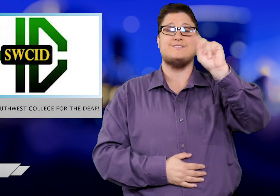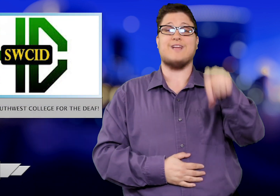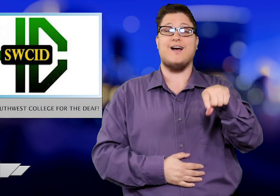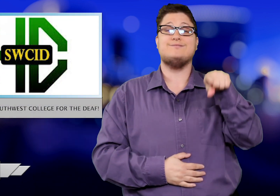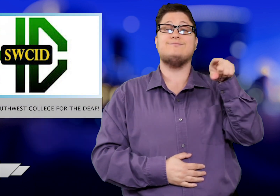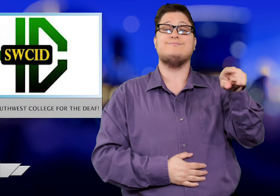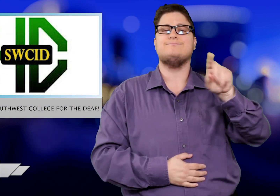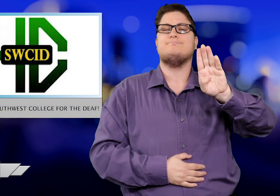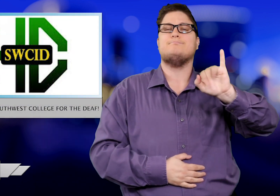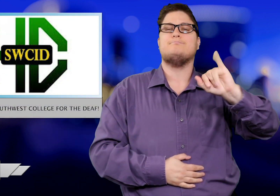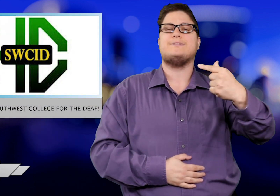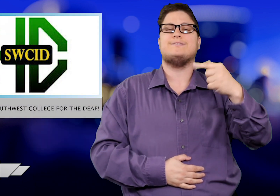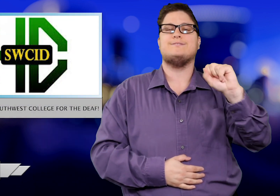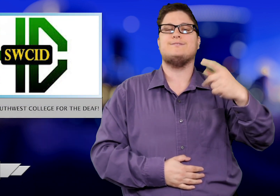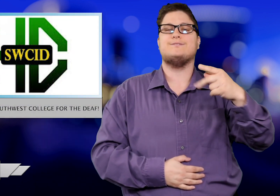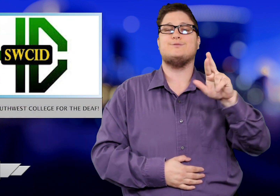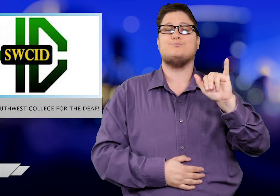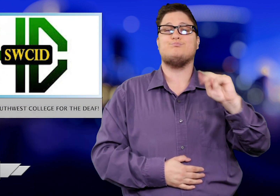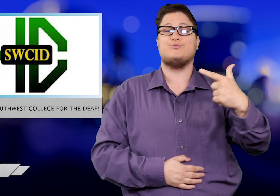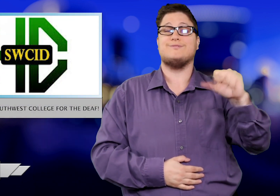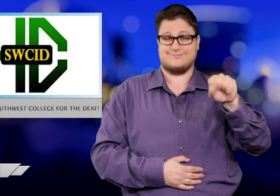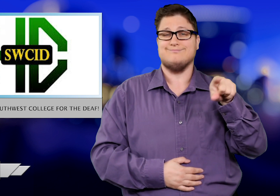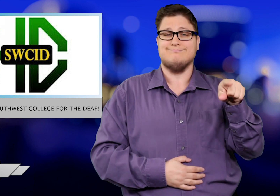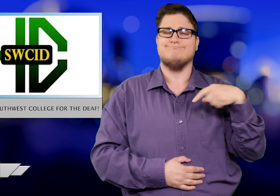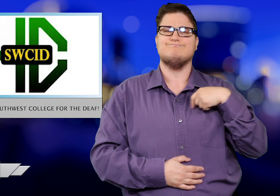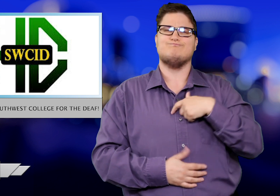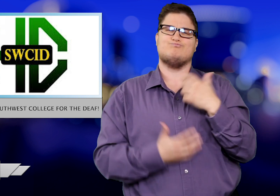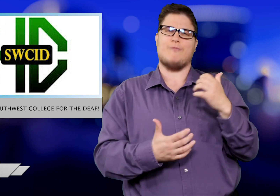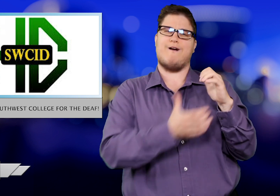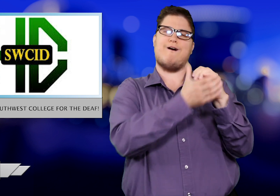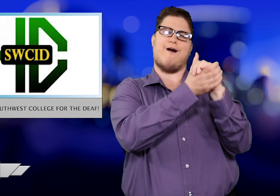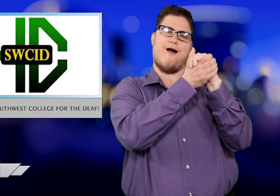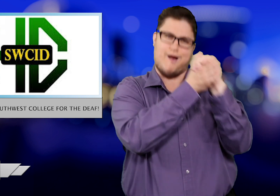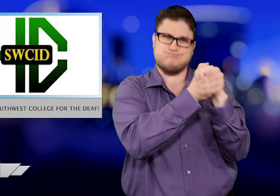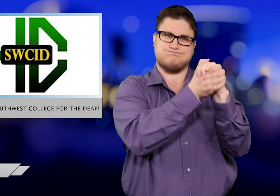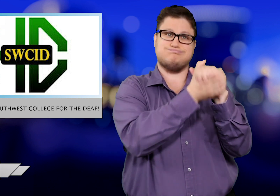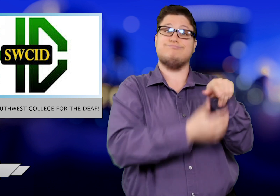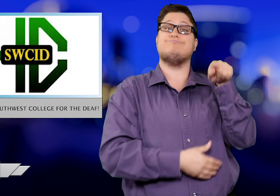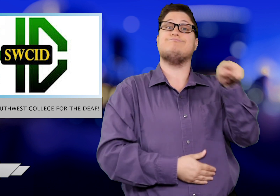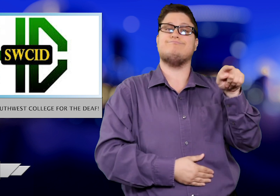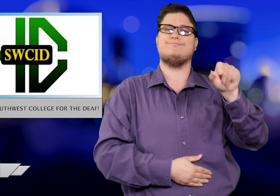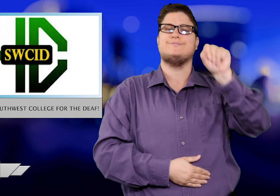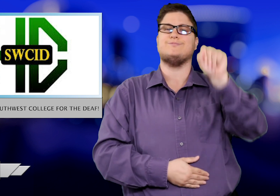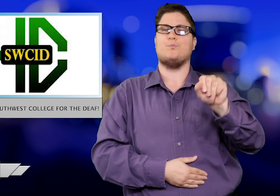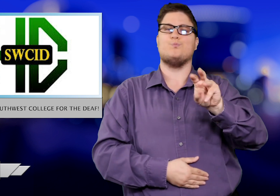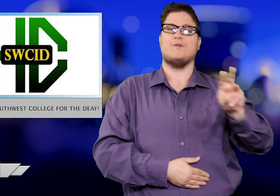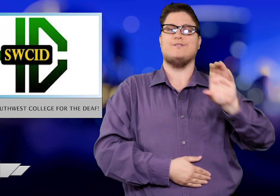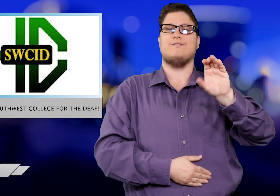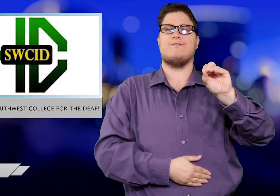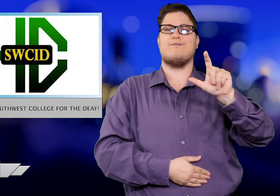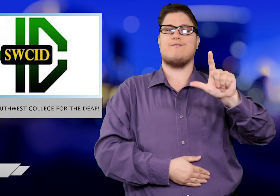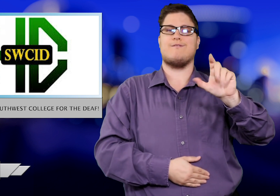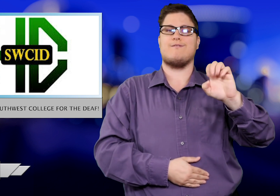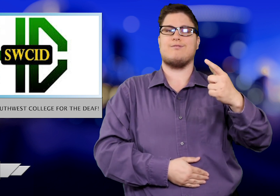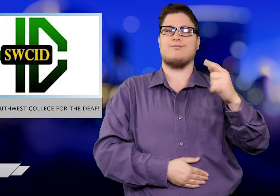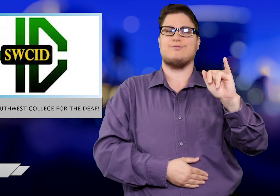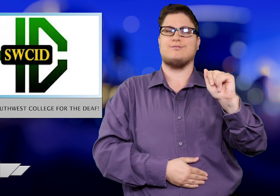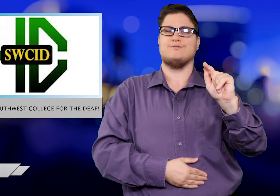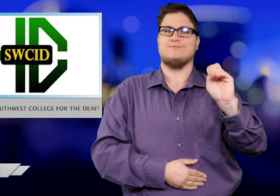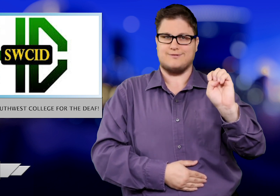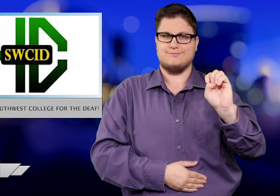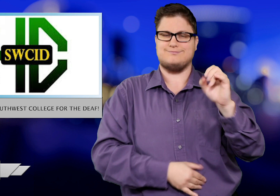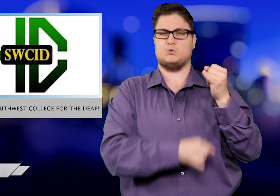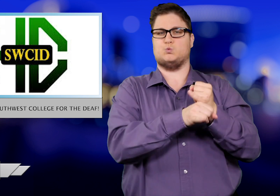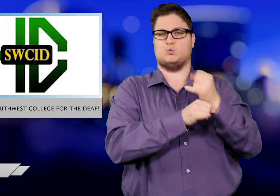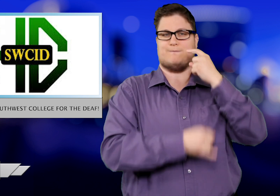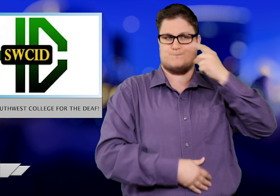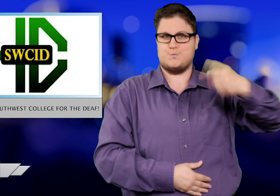We want to send a big congratulations to South West Collegiate Institute for the Deaf in